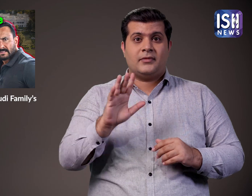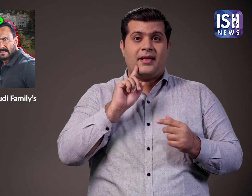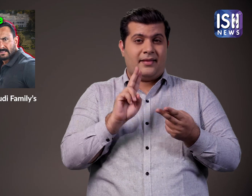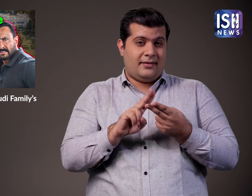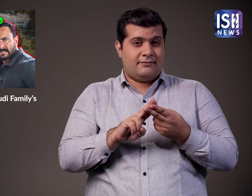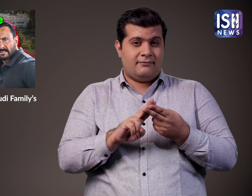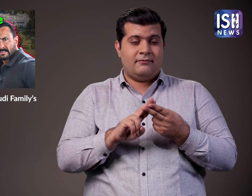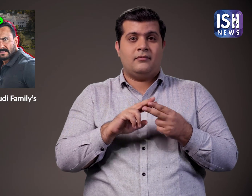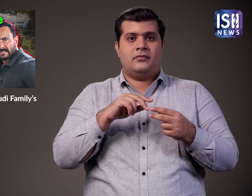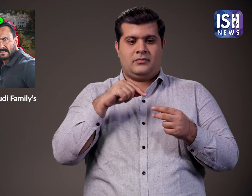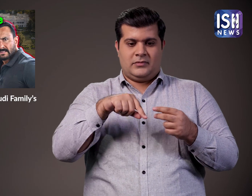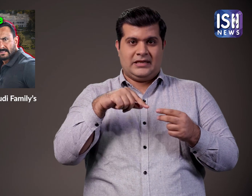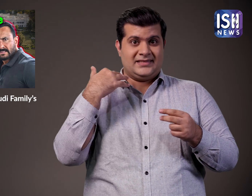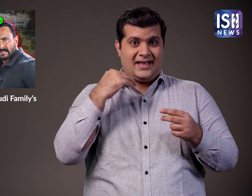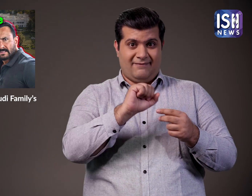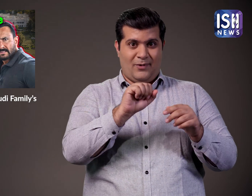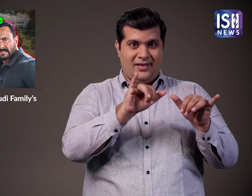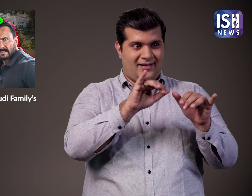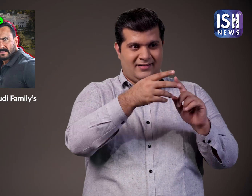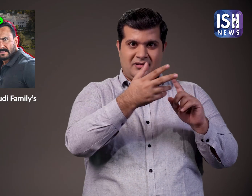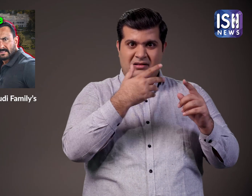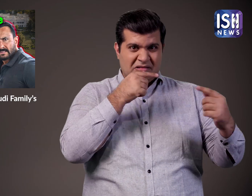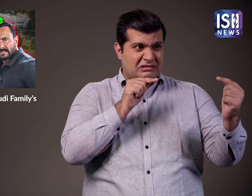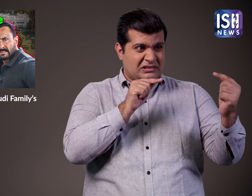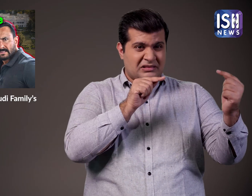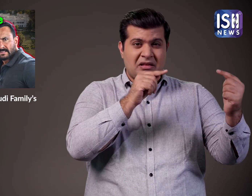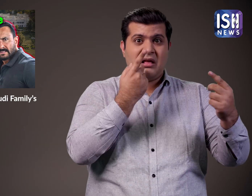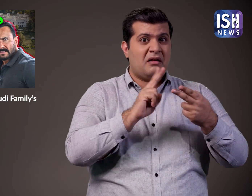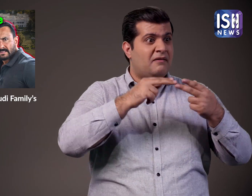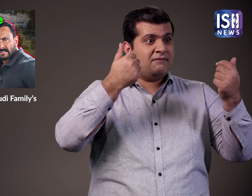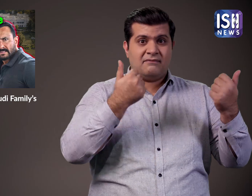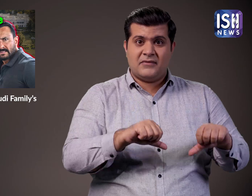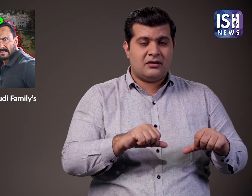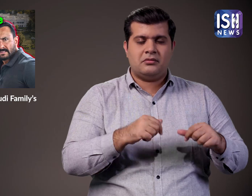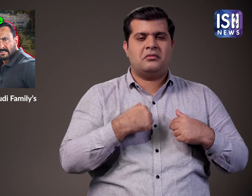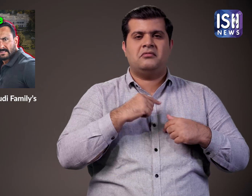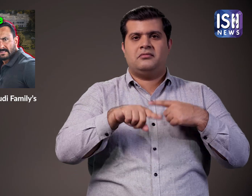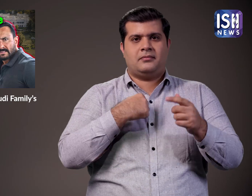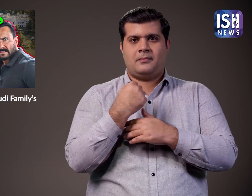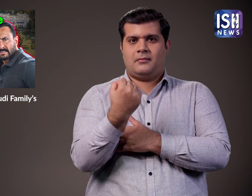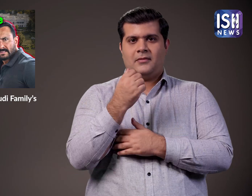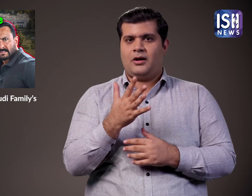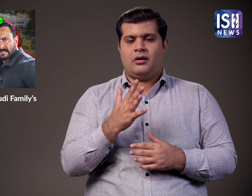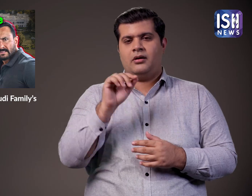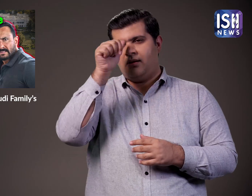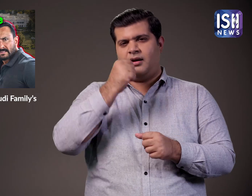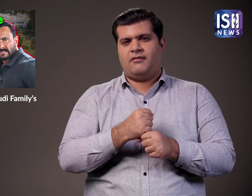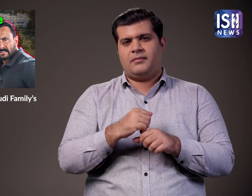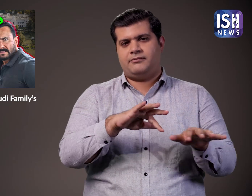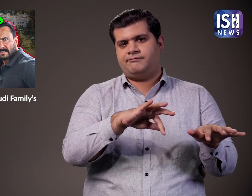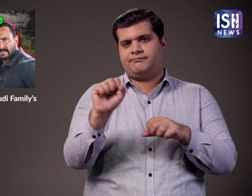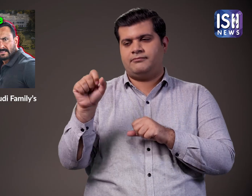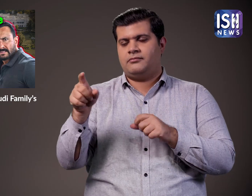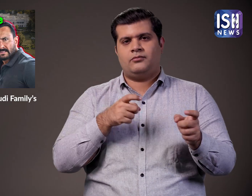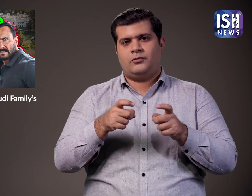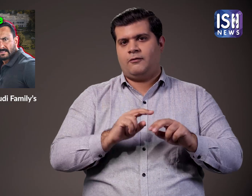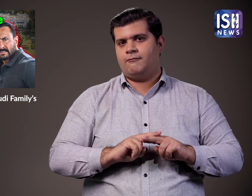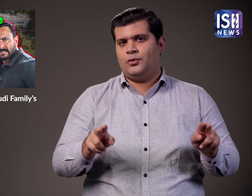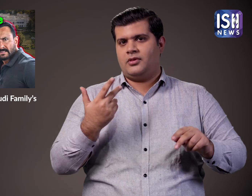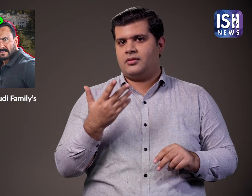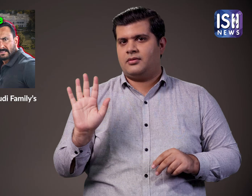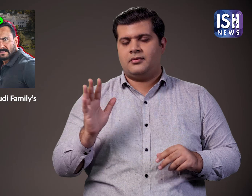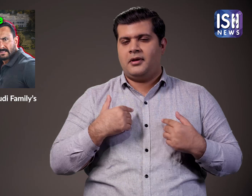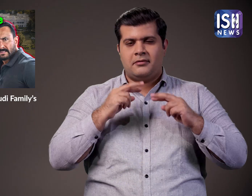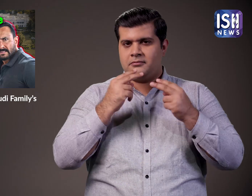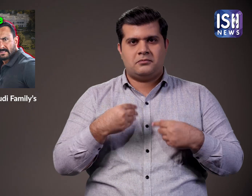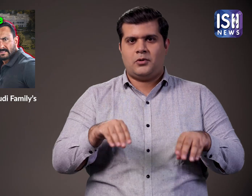If Saif and his family lose the legal battle then they could lose ownership of these properties to the government.